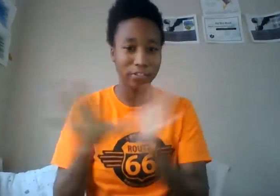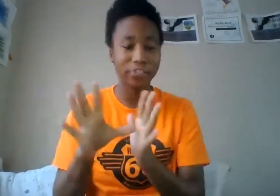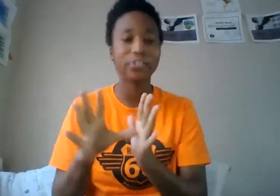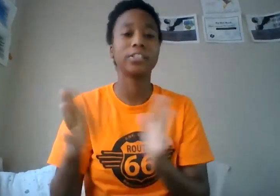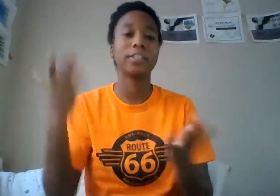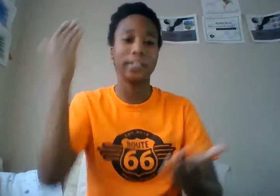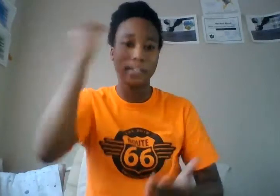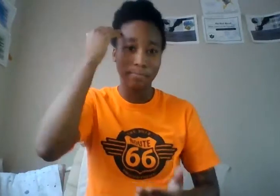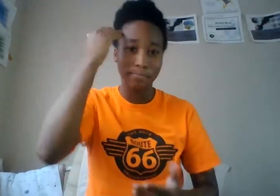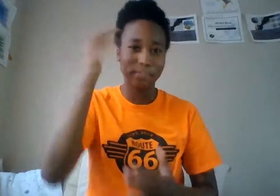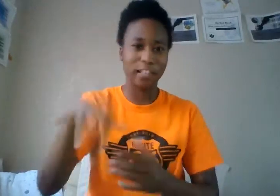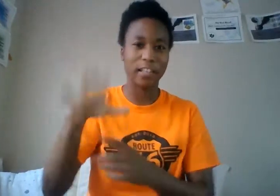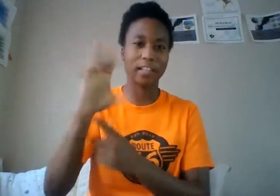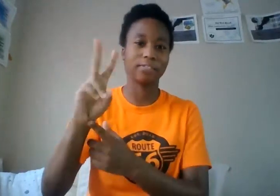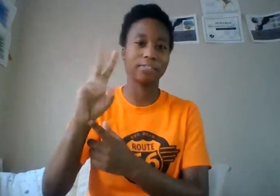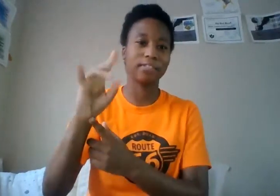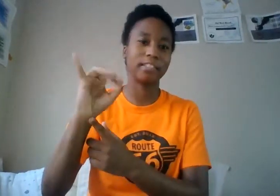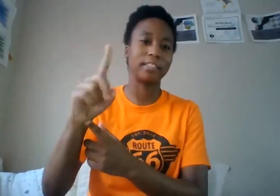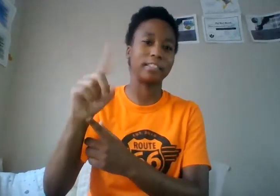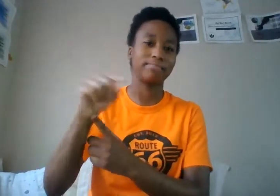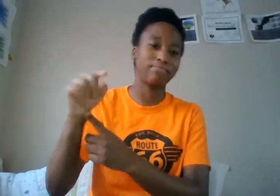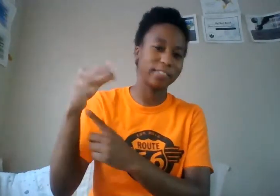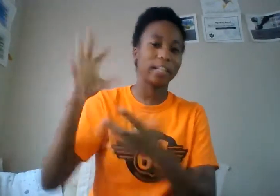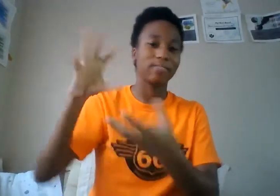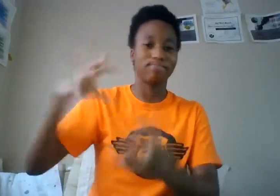it's been a know situation with the COVID-19 Crisis.